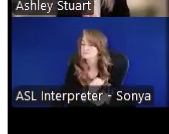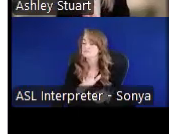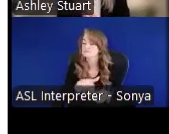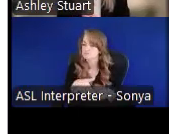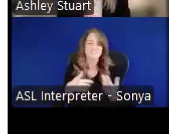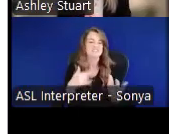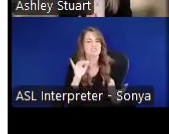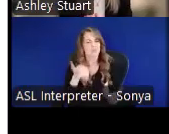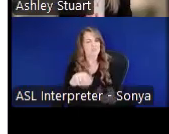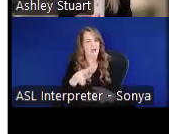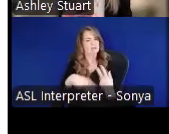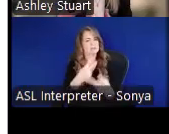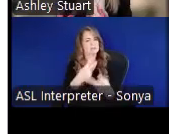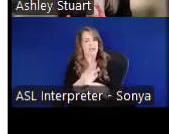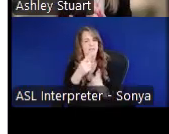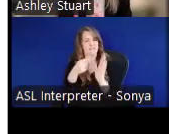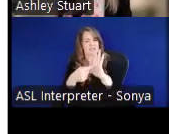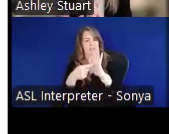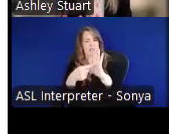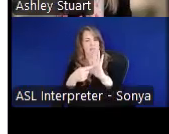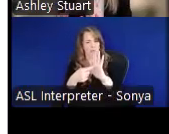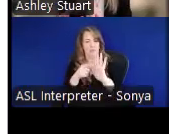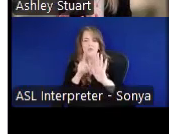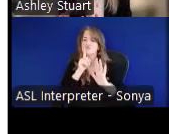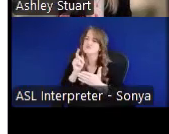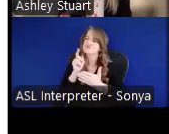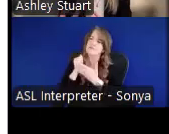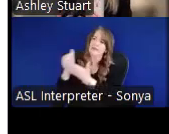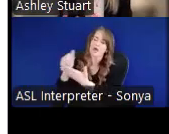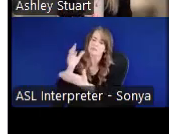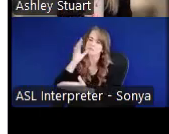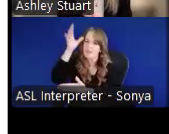that to caregivers really helps them to understand why